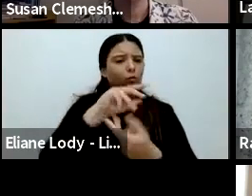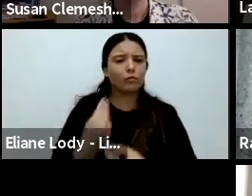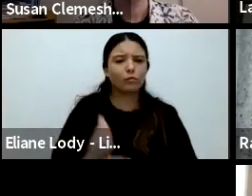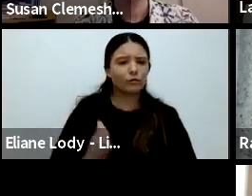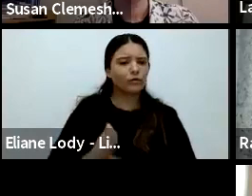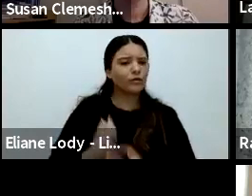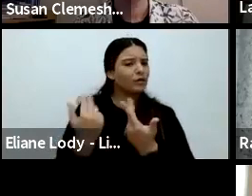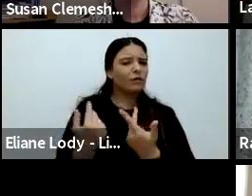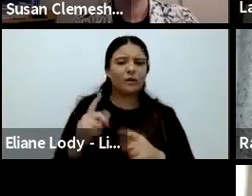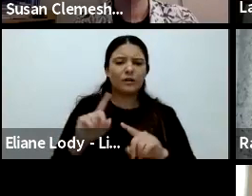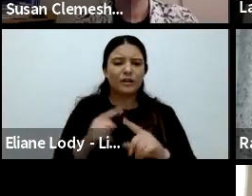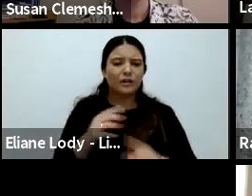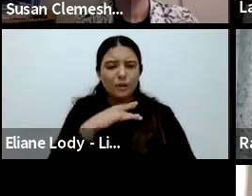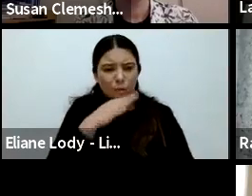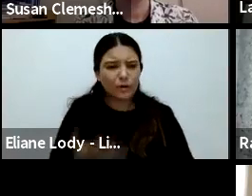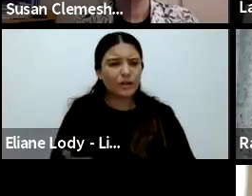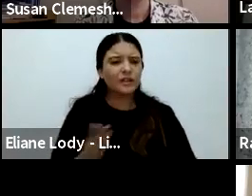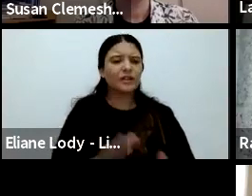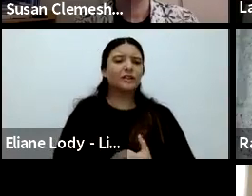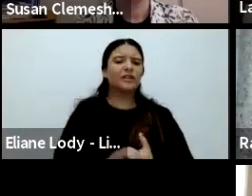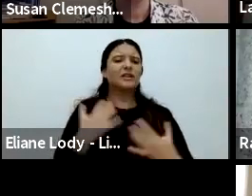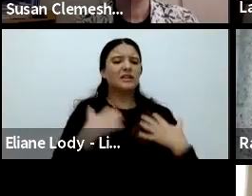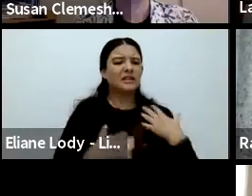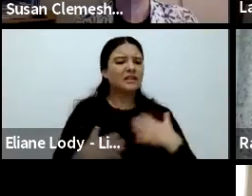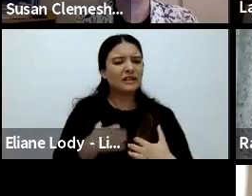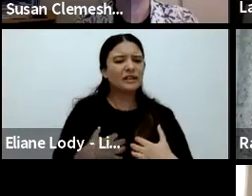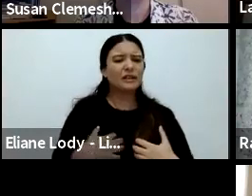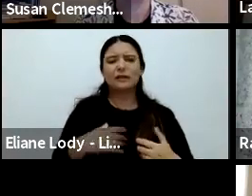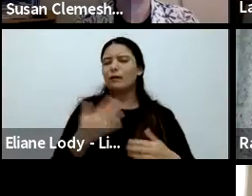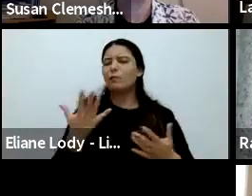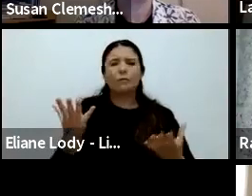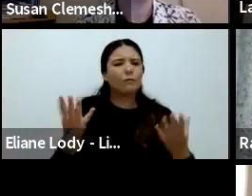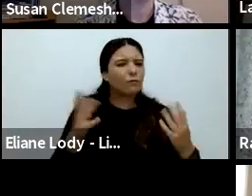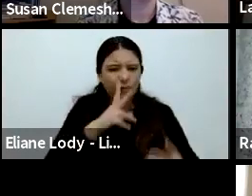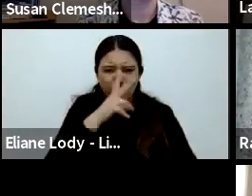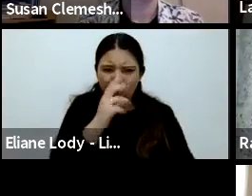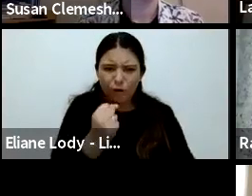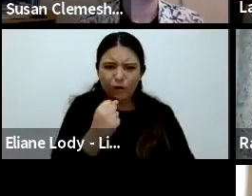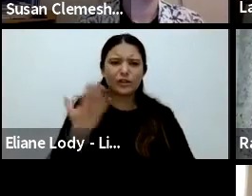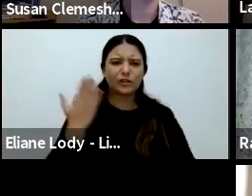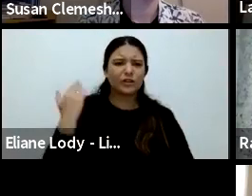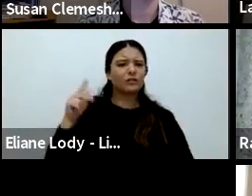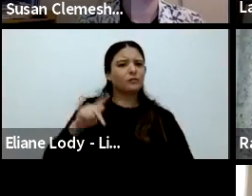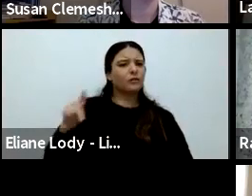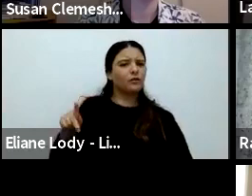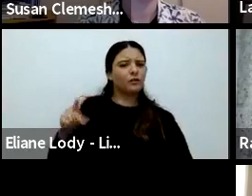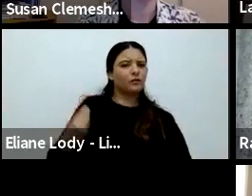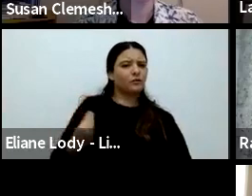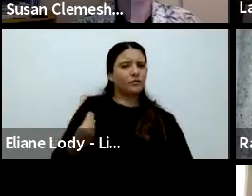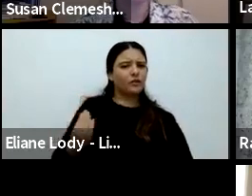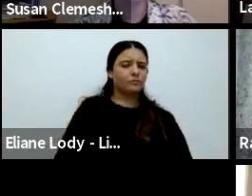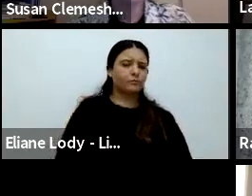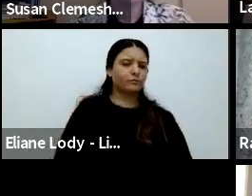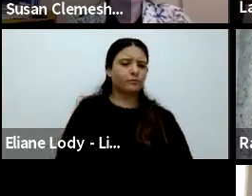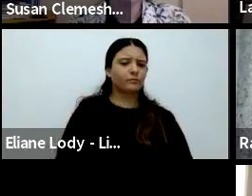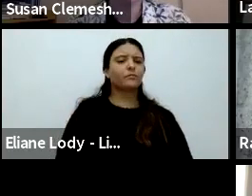It was what it was a major source of It was, it was a major source of frustration for me as a teacher educator wondering, wondering why educator wondering, what if anyone's ever going to.